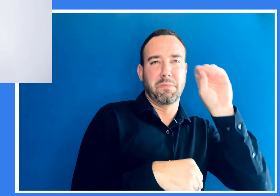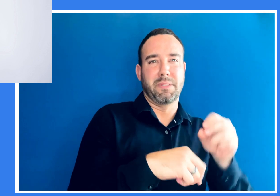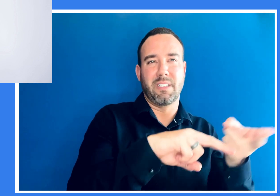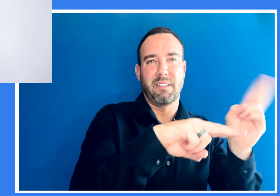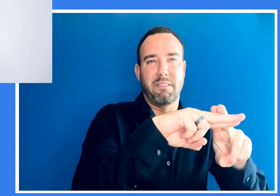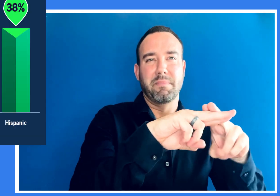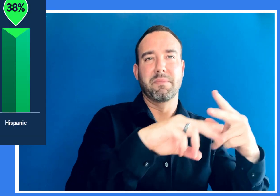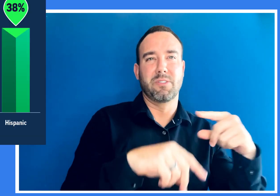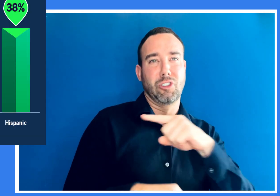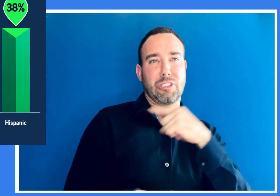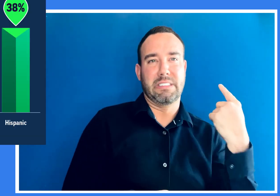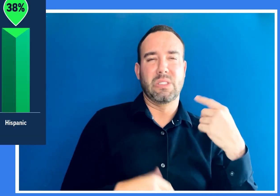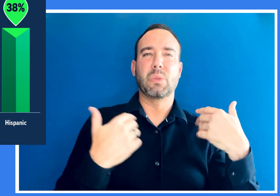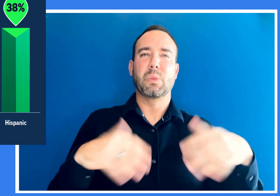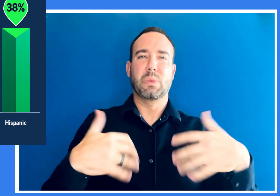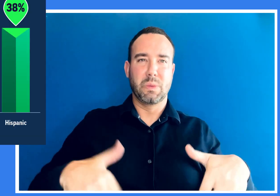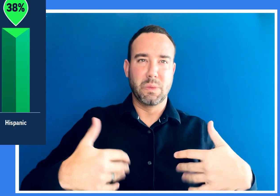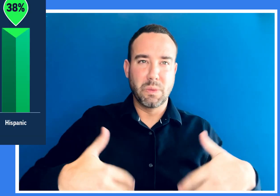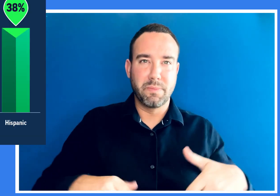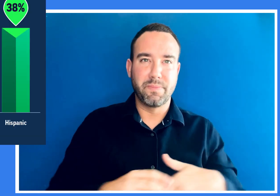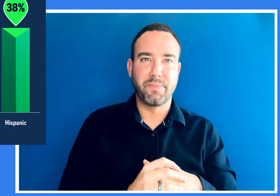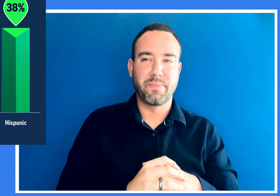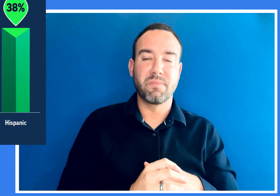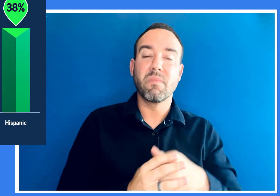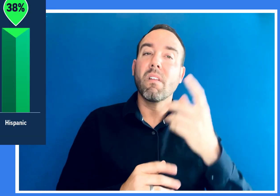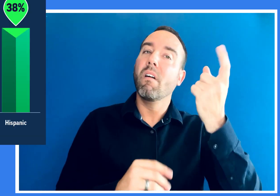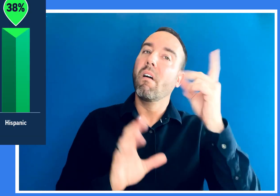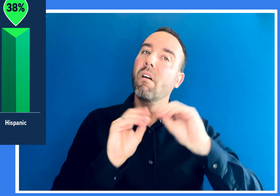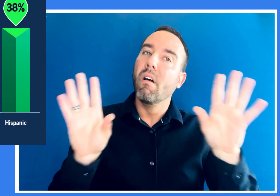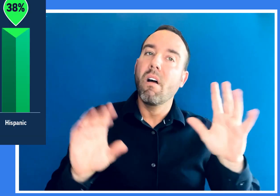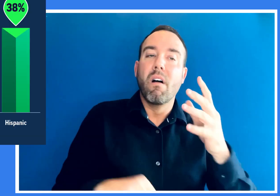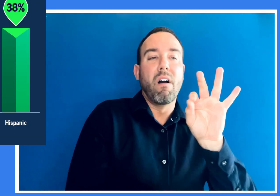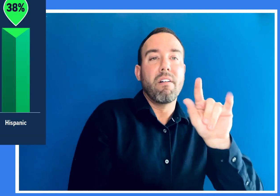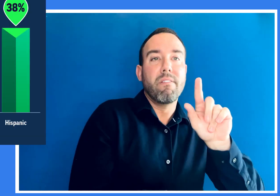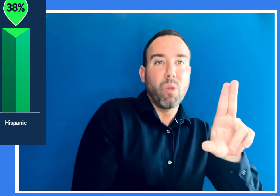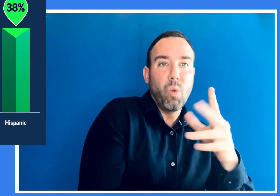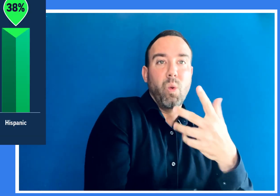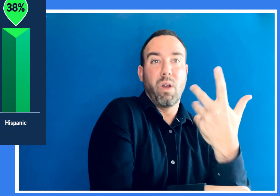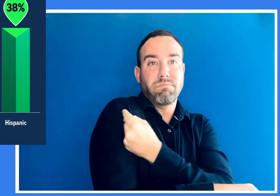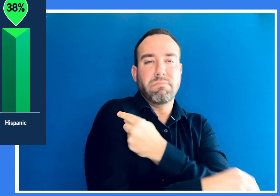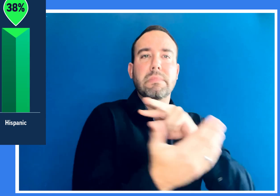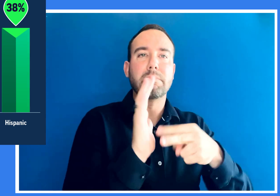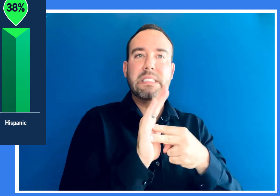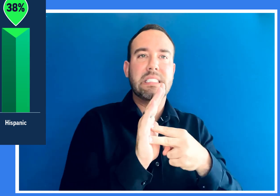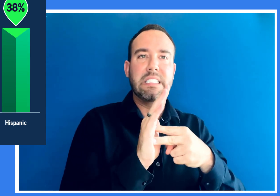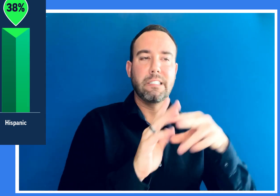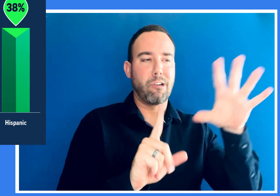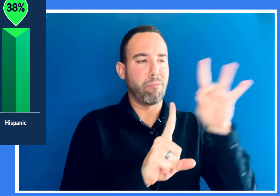than they are for White adults. Vaccination may not always keep you from getting sick with flu,